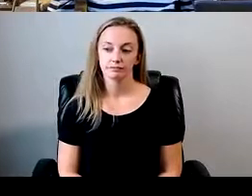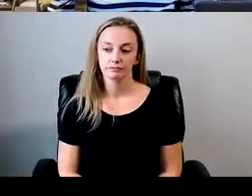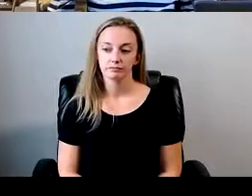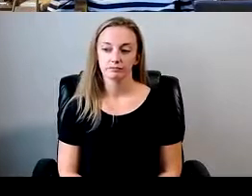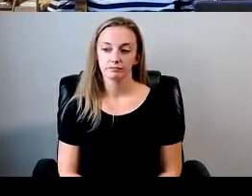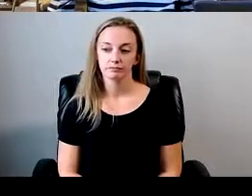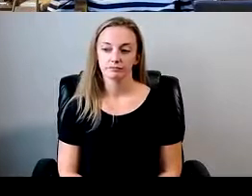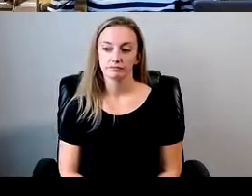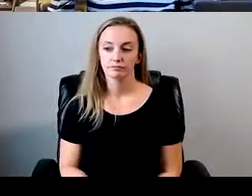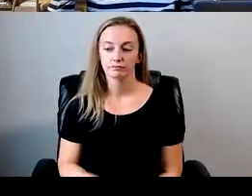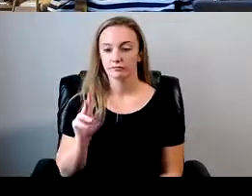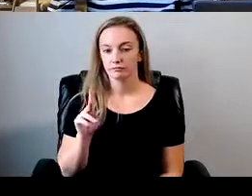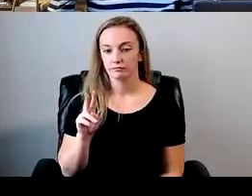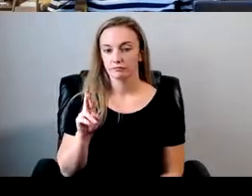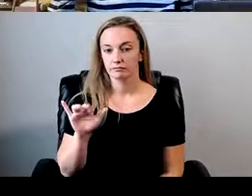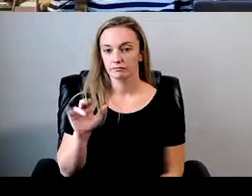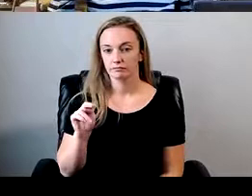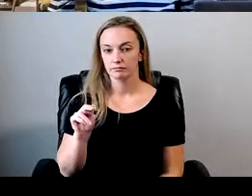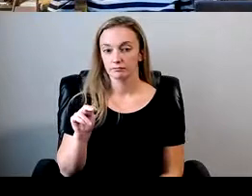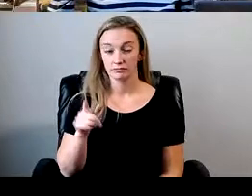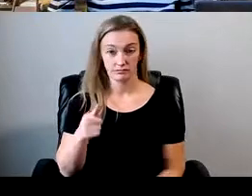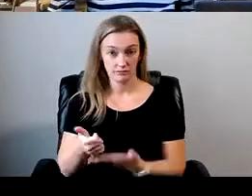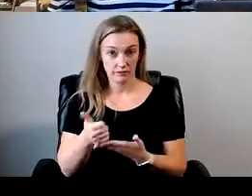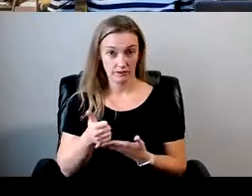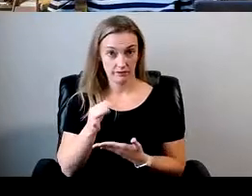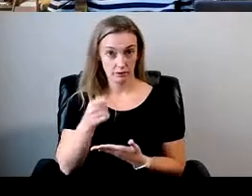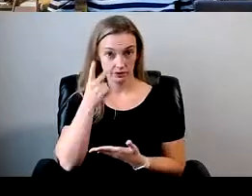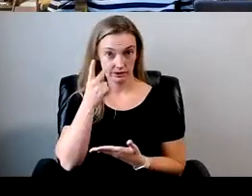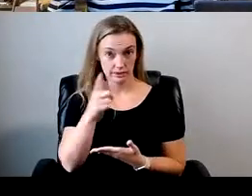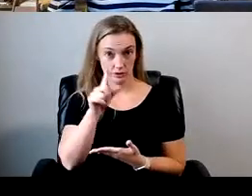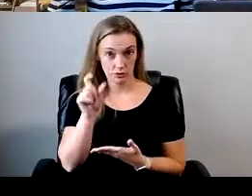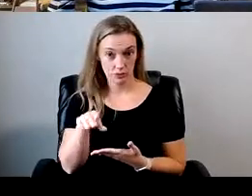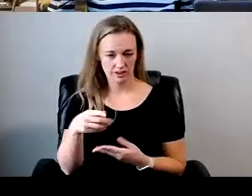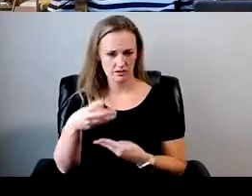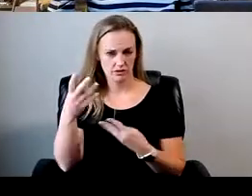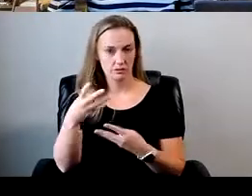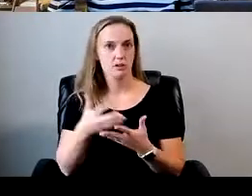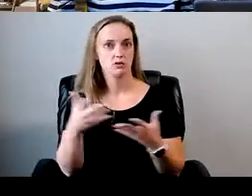And Kristen, if you could just help us out, if you saw any questions go by. [Kirsten] There's so much going on in the chat.